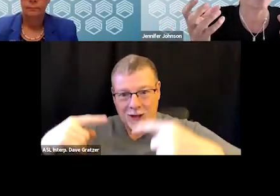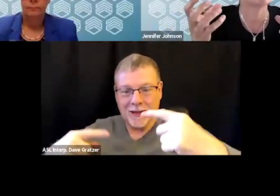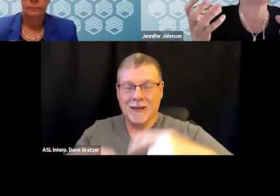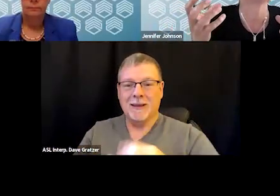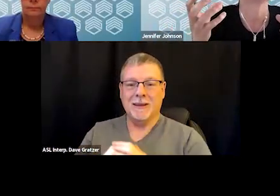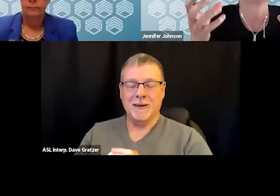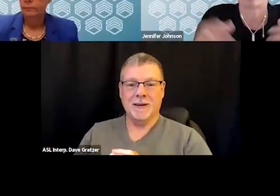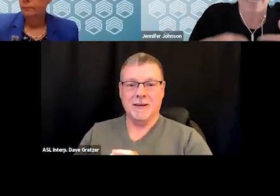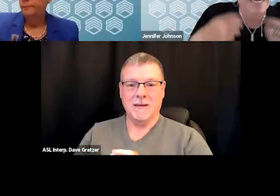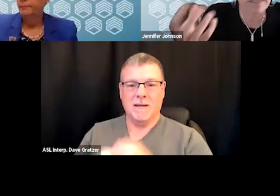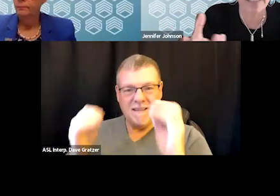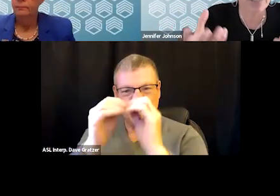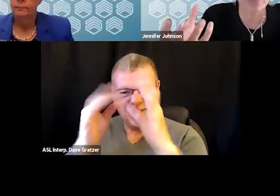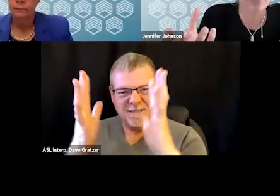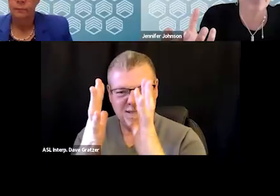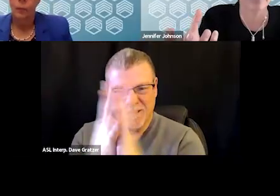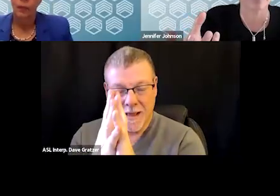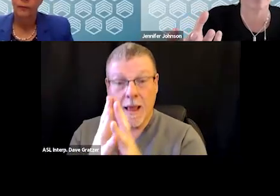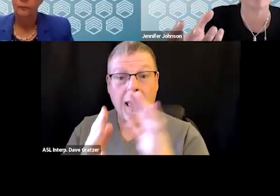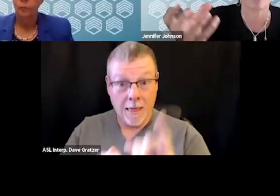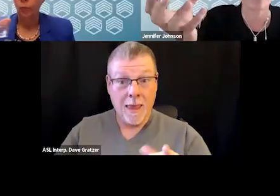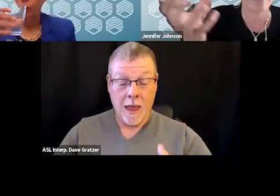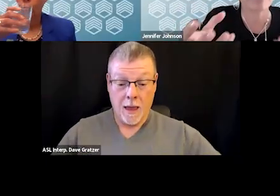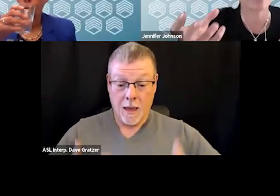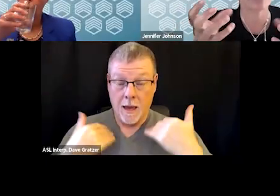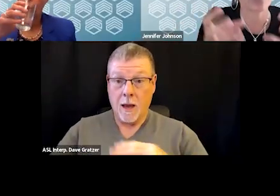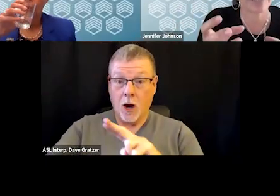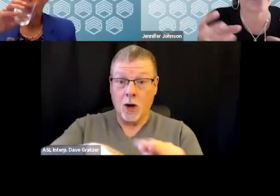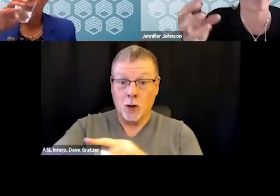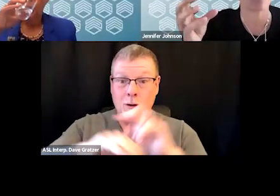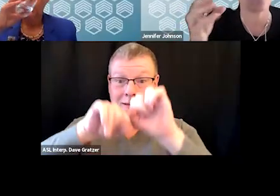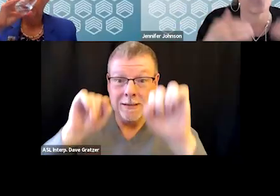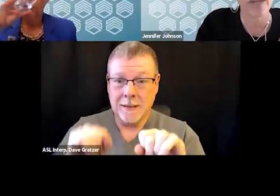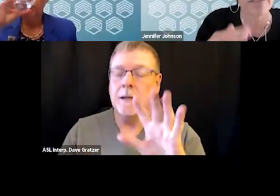And that activates our nervous system, and we have to understand that we